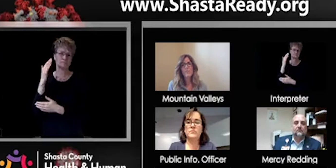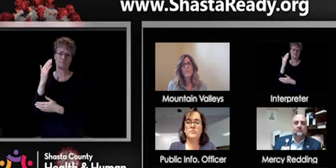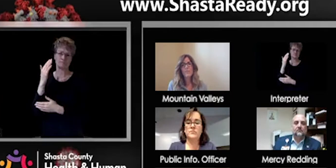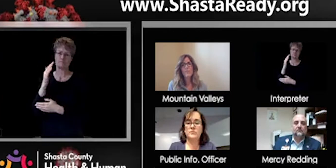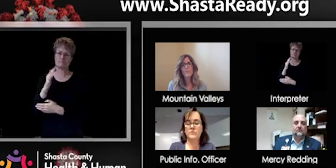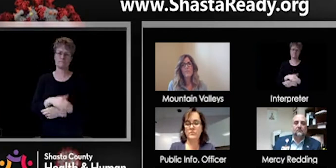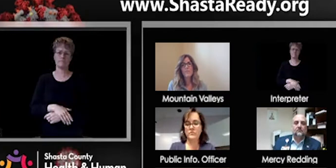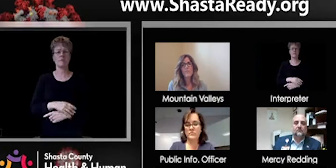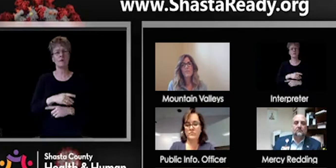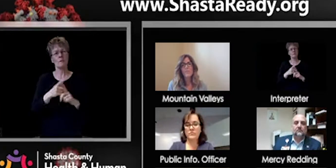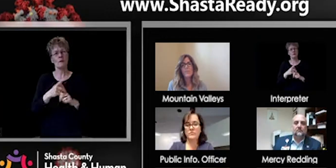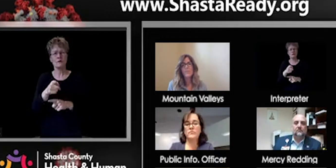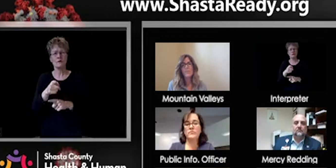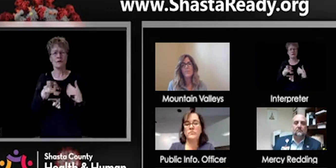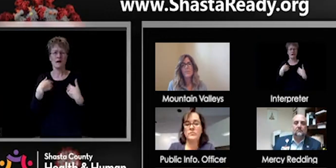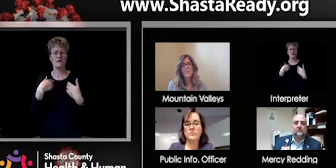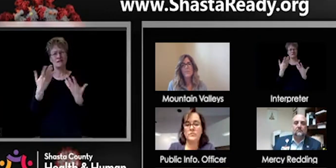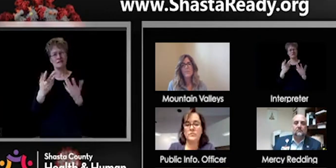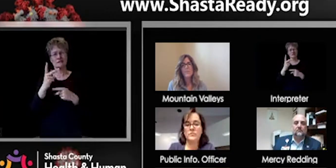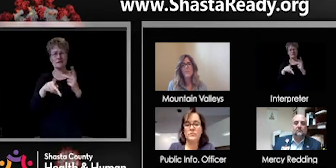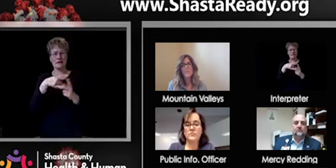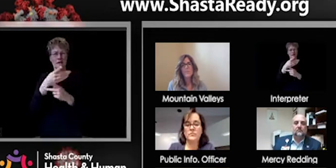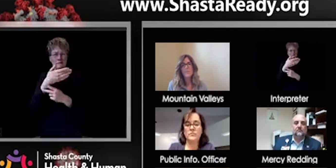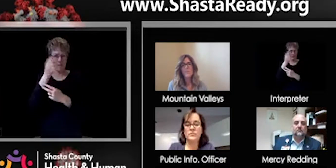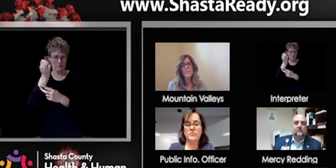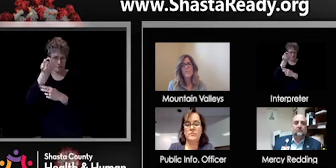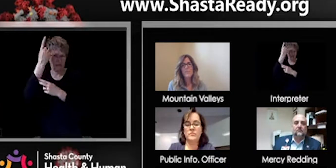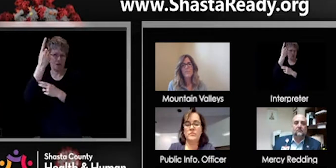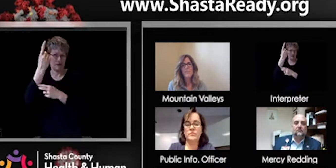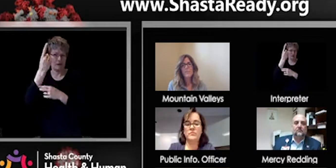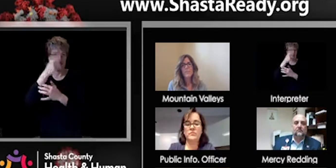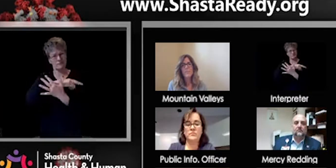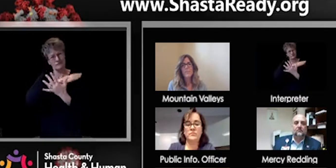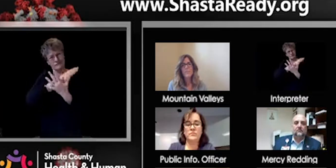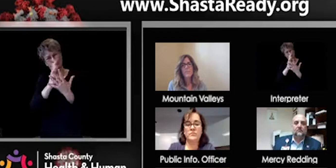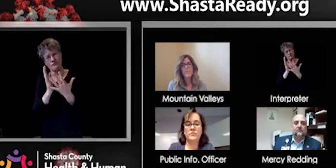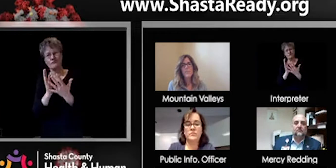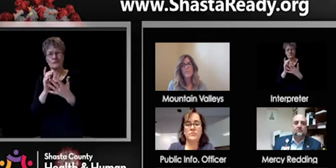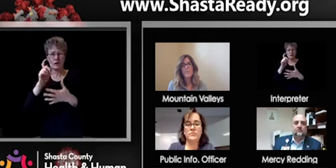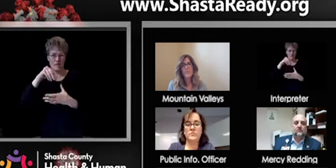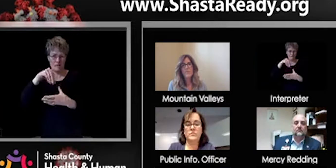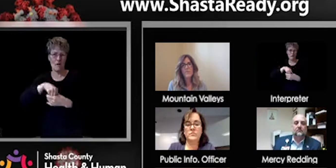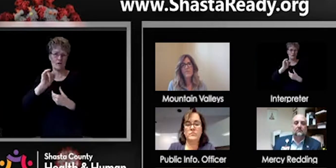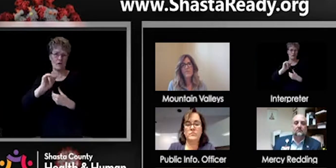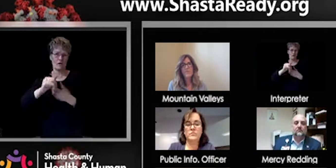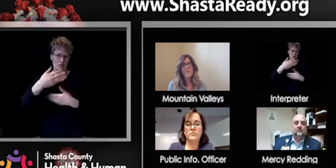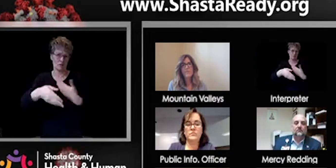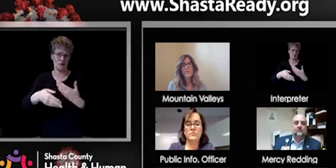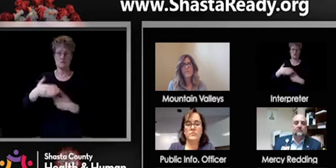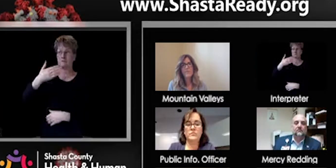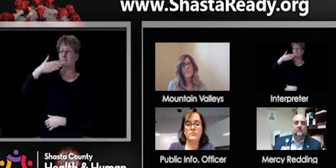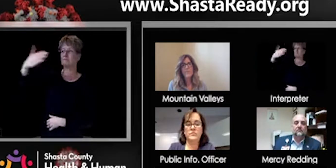you sort of the parameters. Thank you.